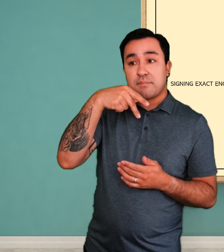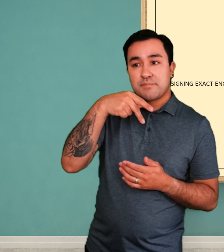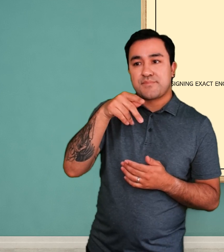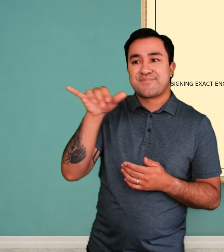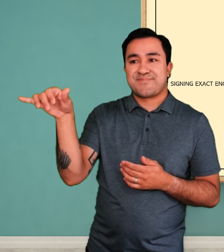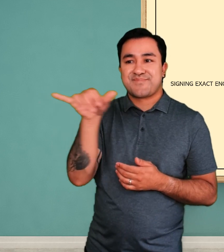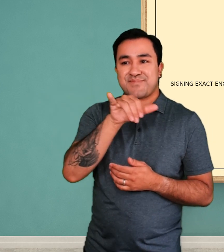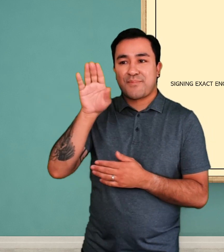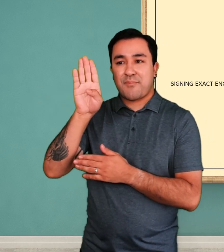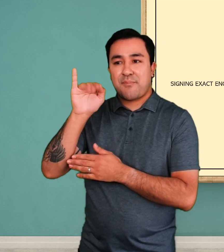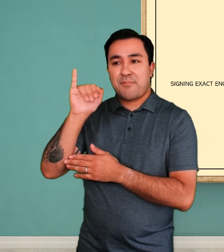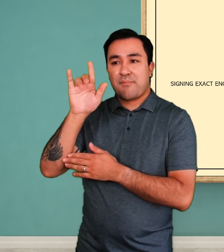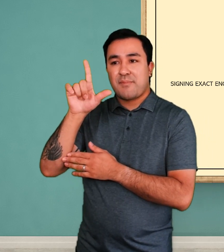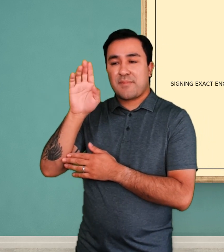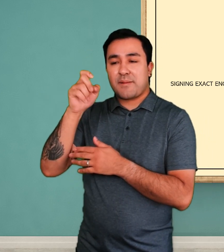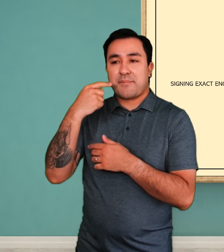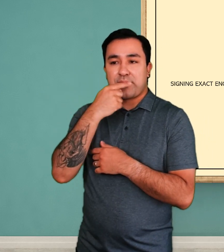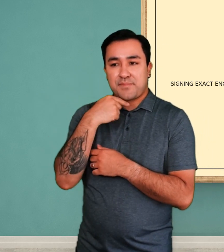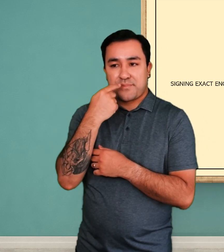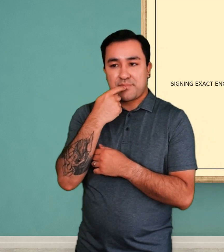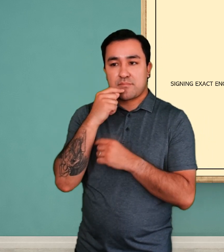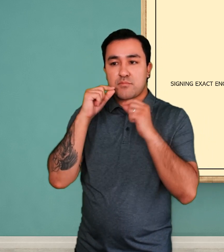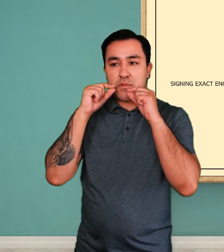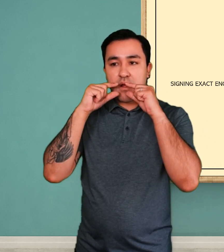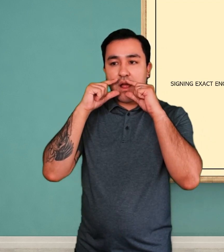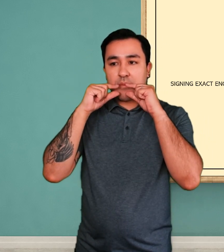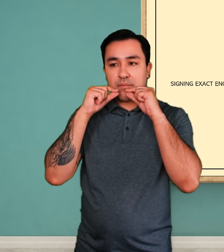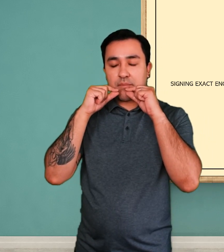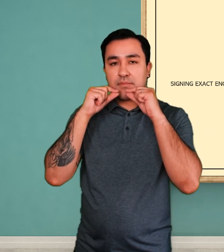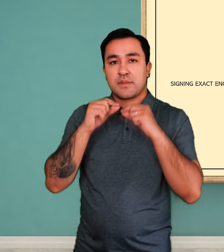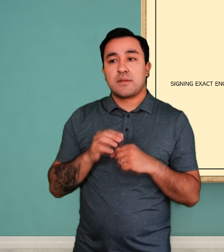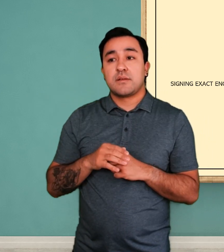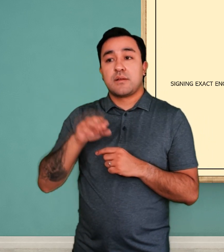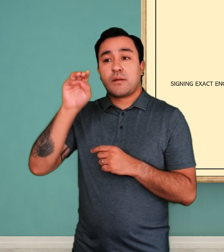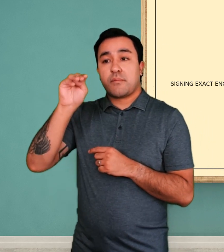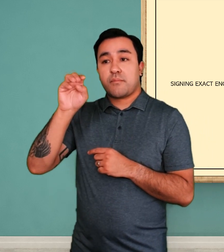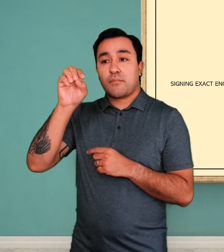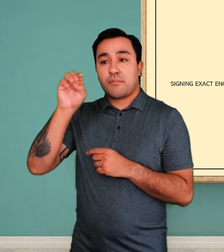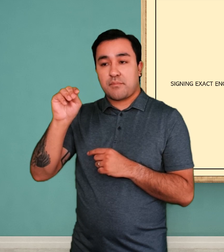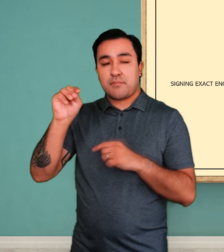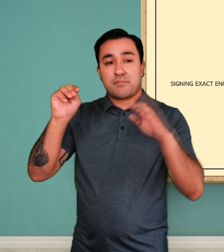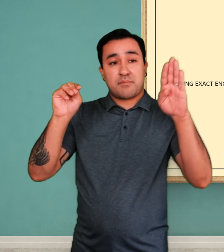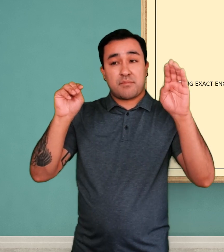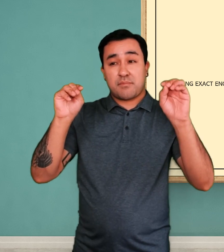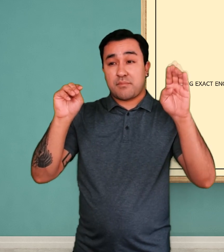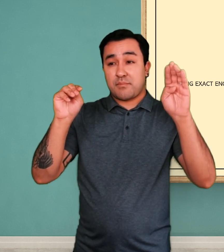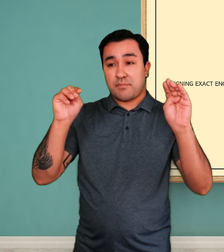/m/ is typically drawn out and the mouth stays closed. However, in a word such as mom the mouth